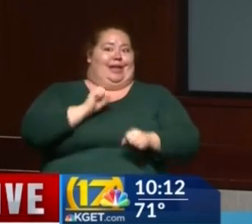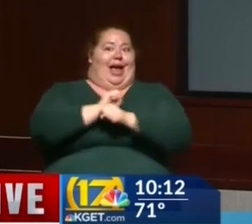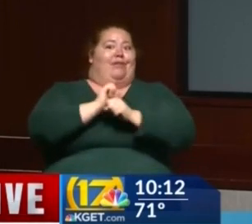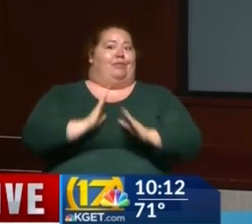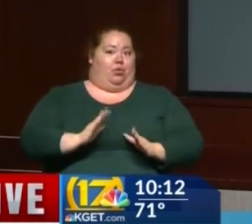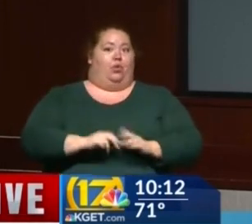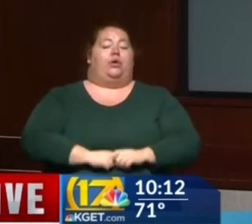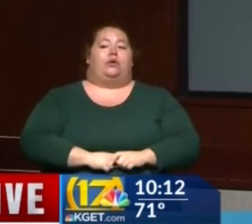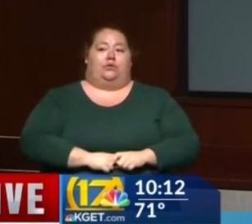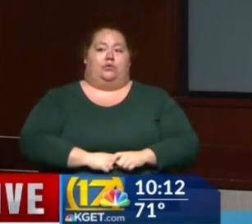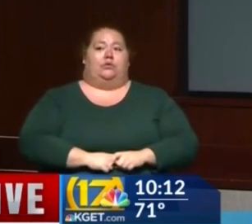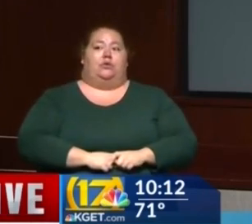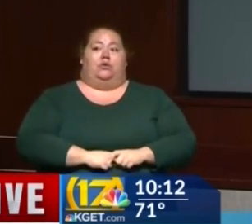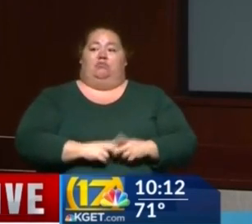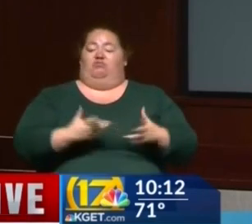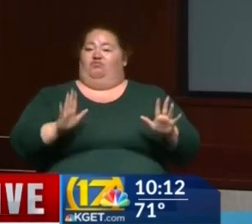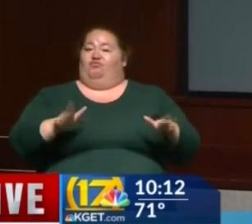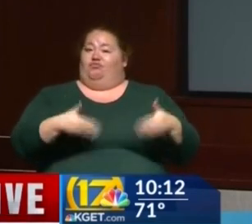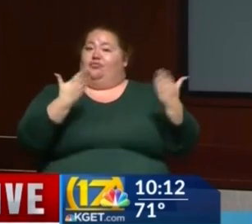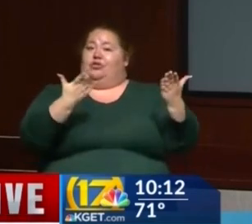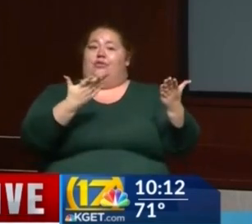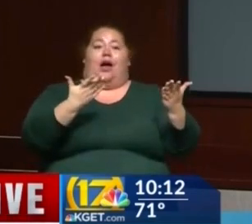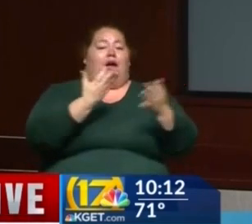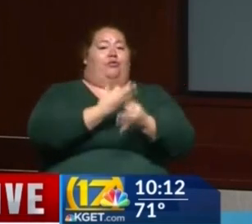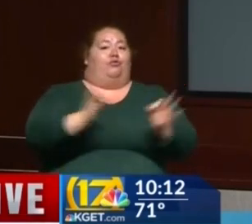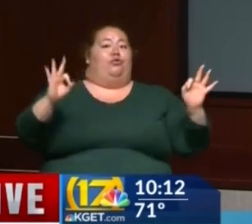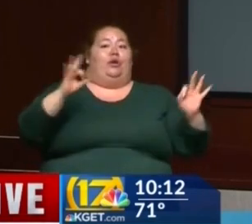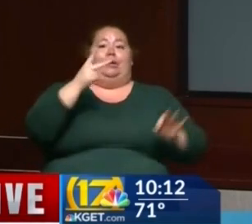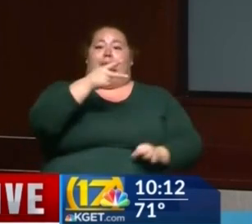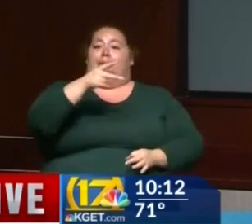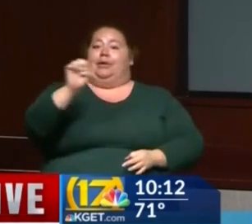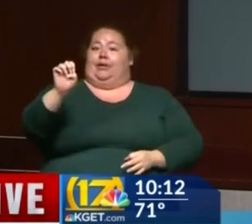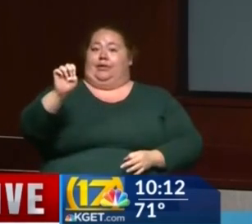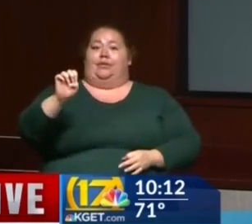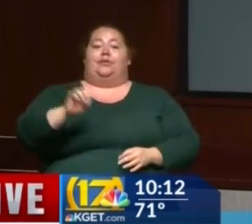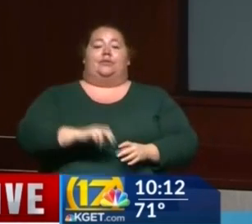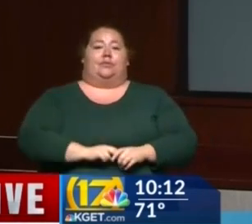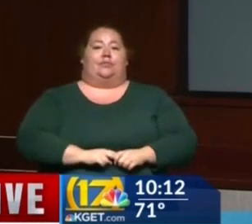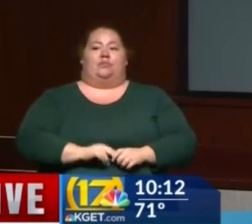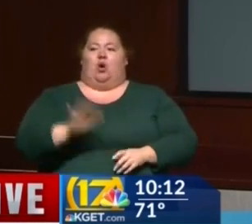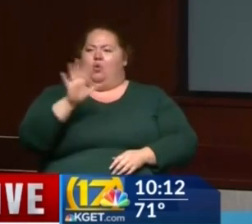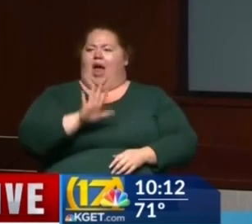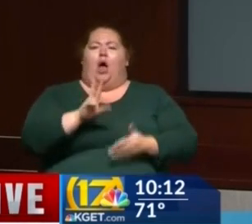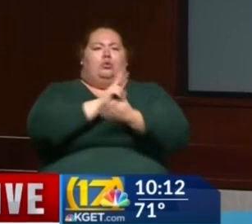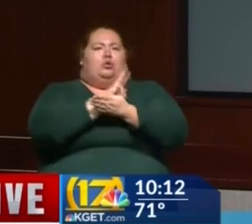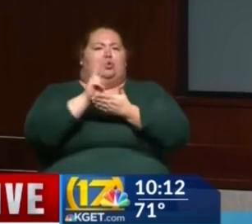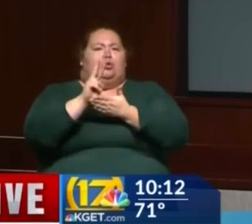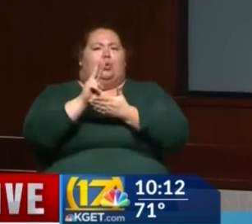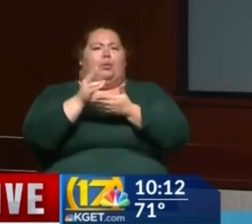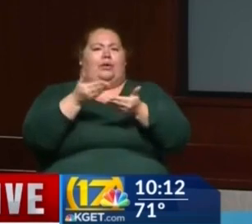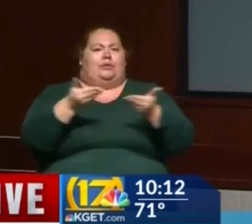EQUIPMENT TO 2000 BUSINESSES ACROSS 70 DIFFERENT INDUSTRIES IMPACTING OVER 46,000 EMPLOYEES OF THOSE BUSINESSES PROVIDING